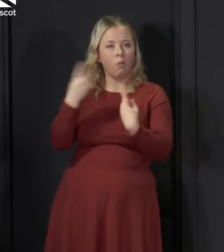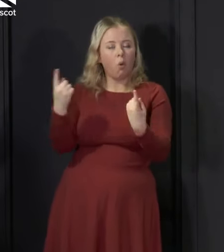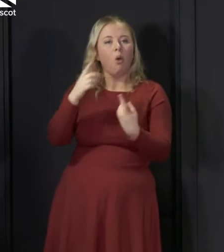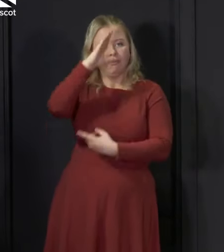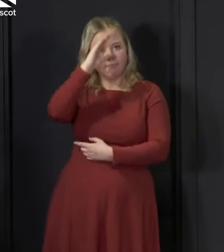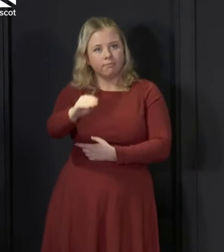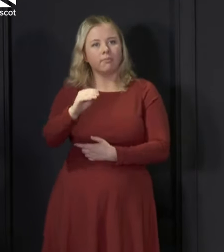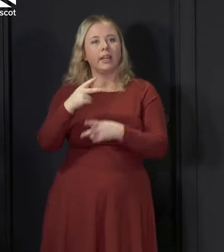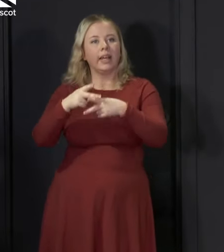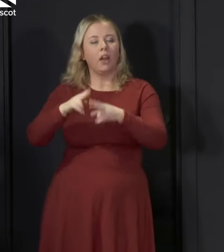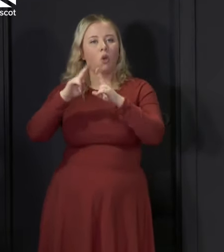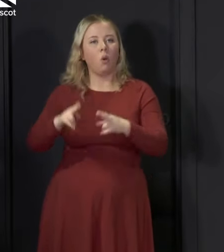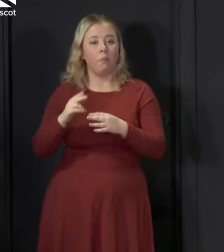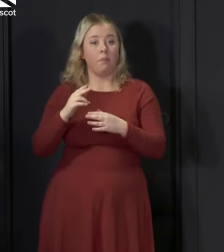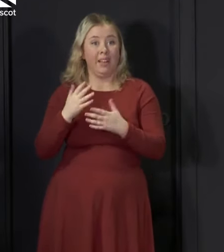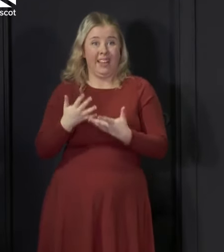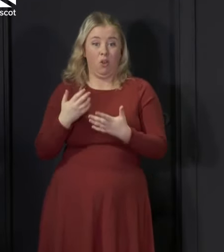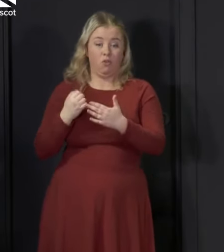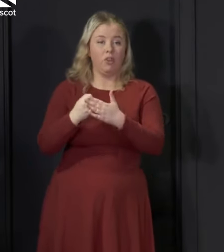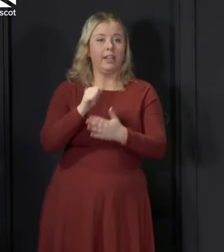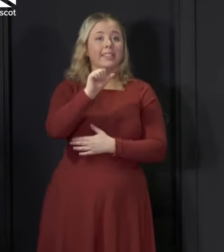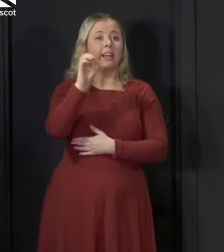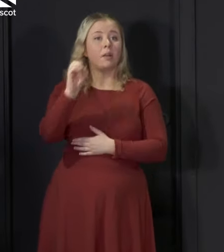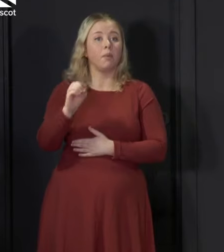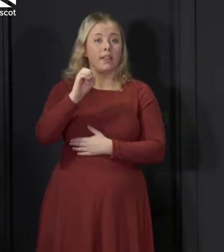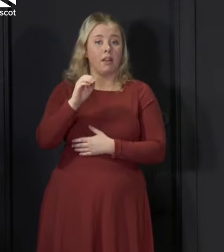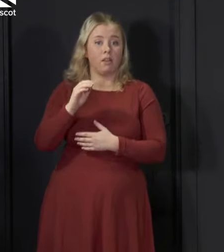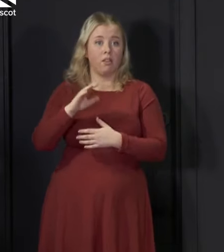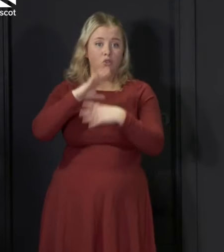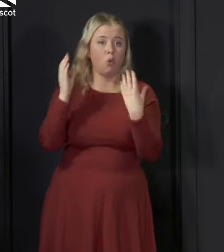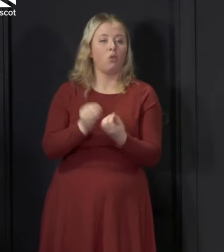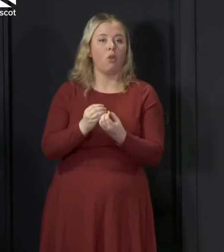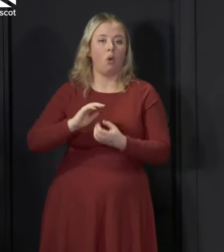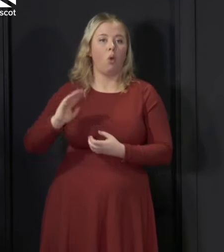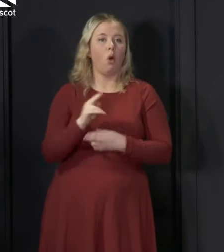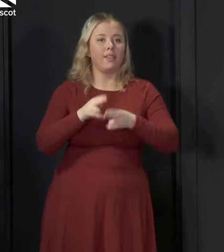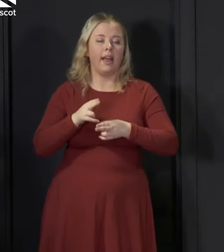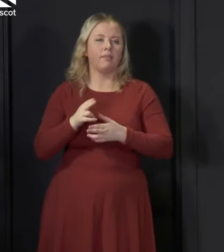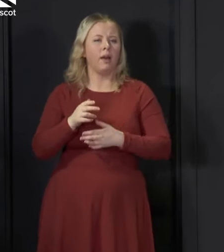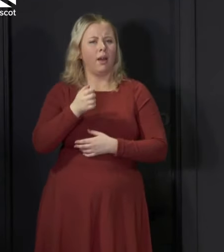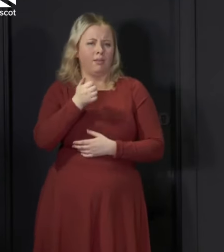home deaths have got to the total of all deaths. Now that doesn't make it any less serious,